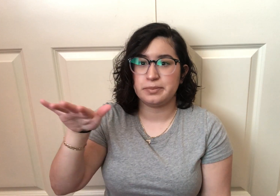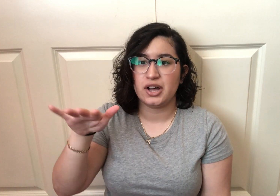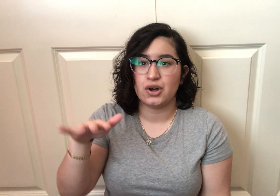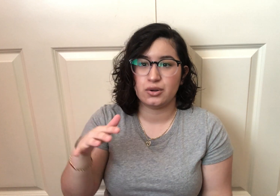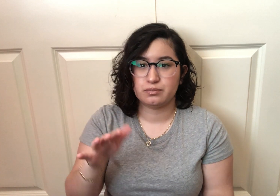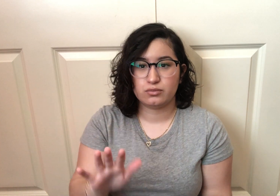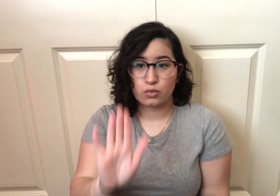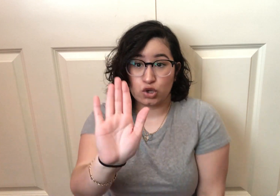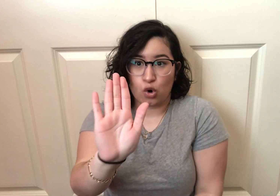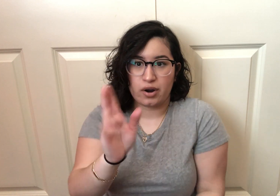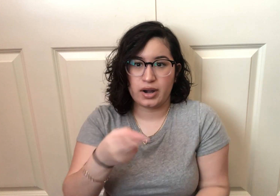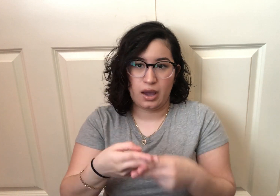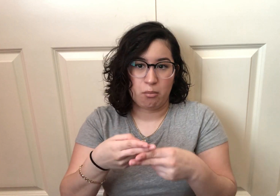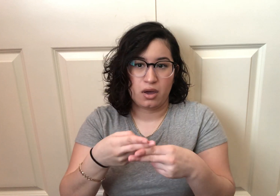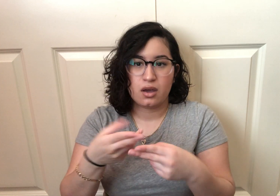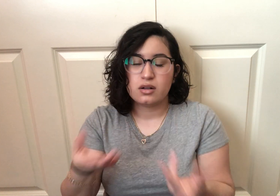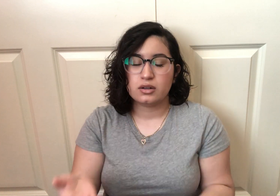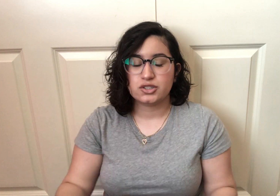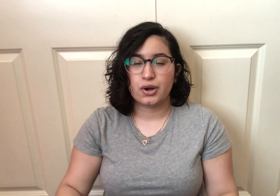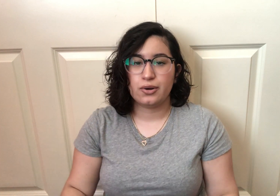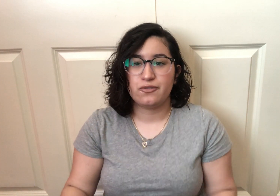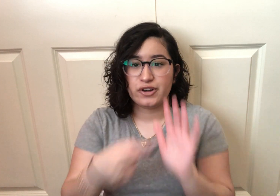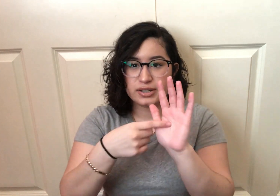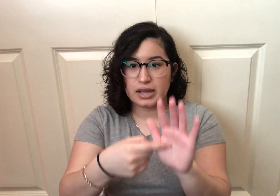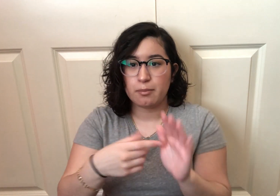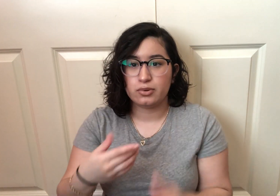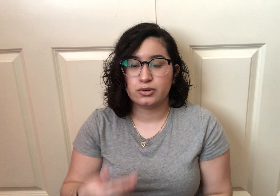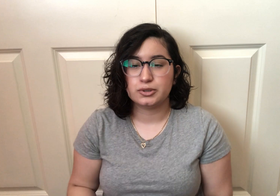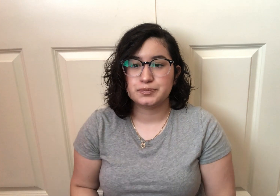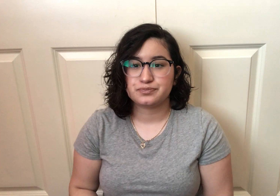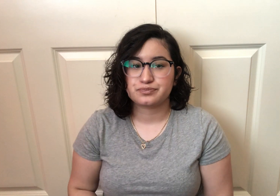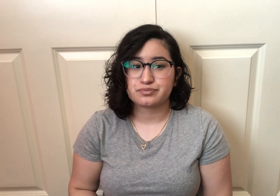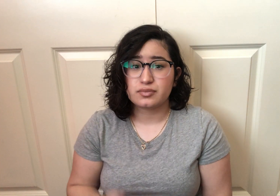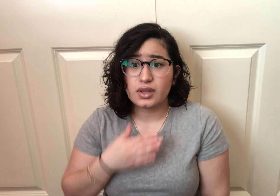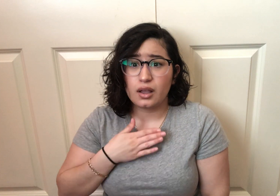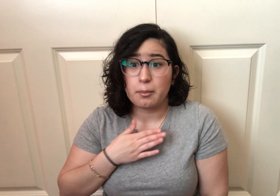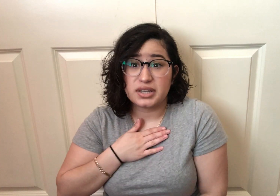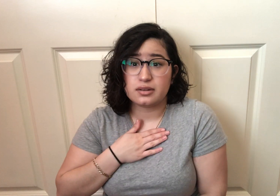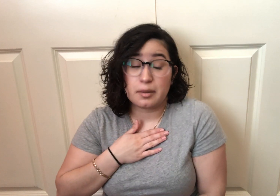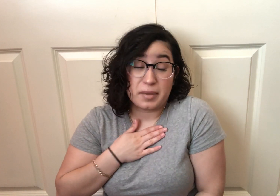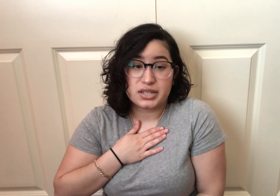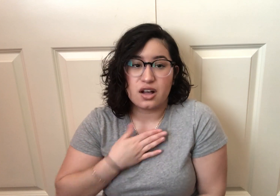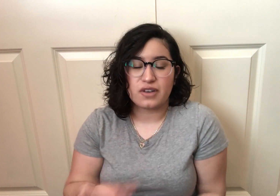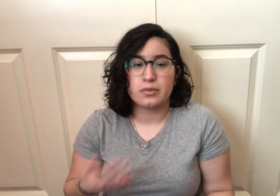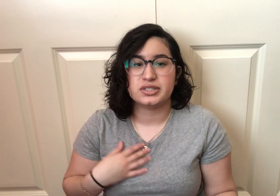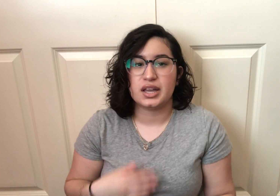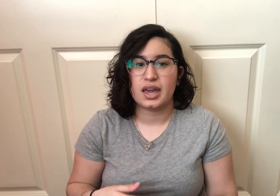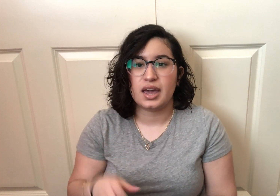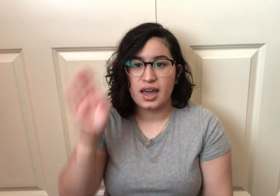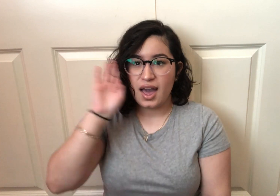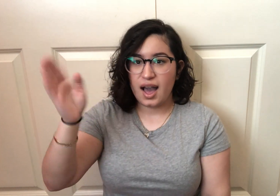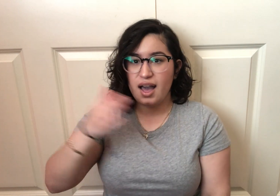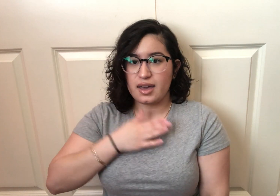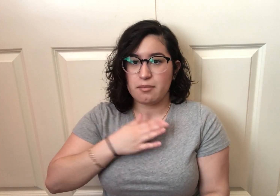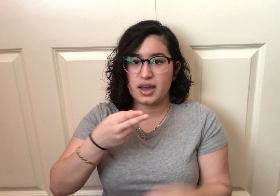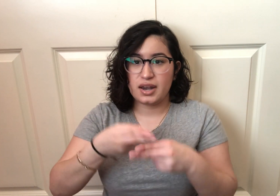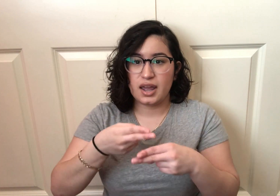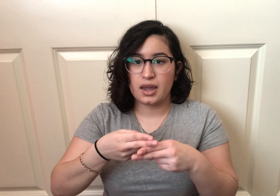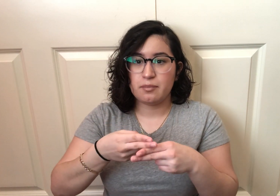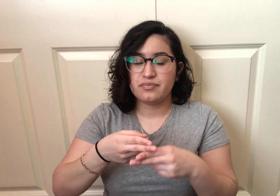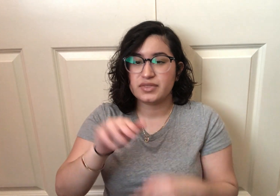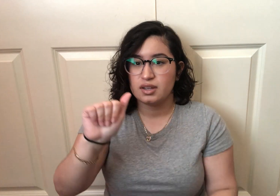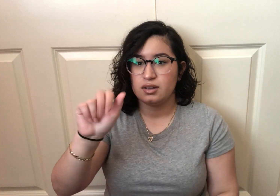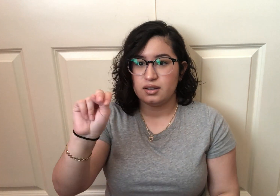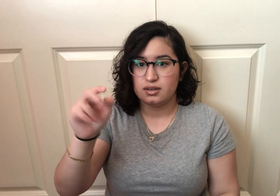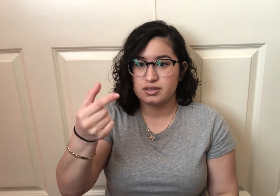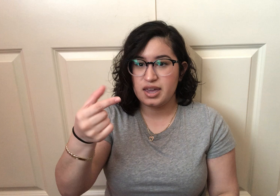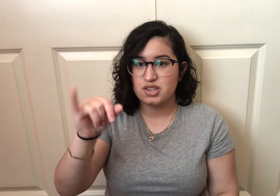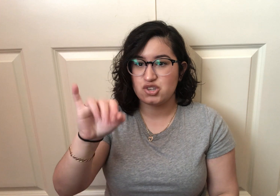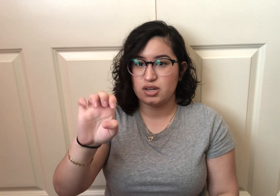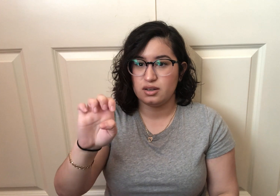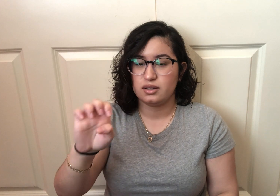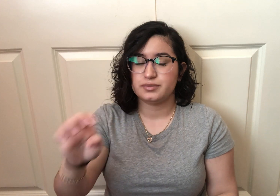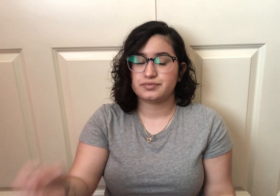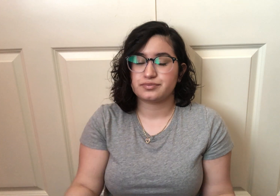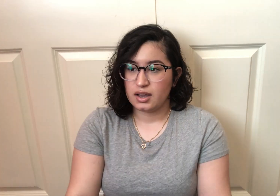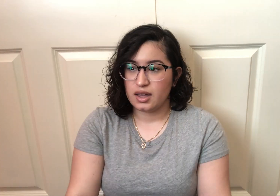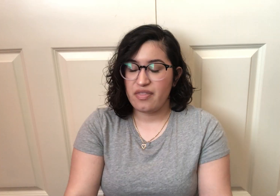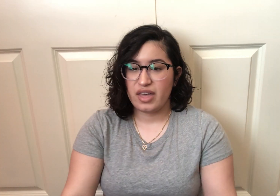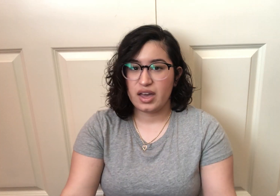your name. So for example, myself, I would say, "Hi, my name is Angie." And then